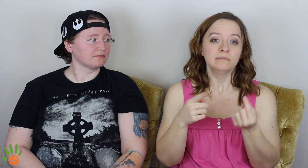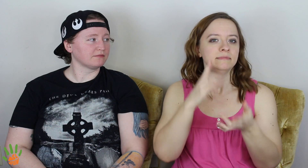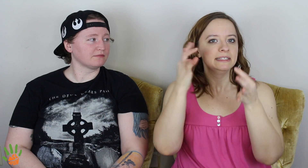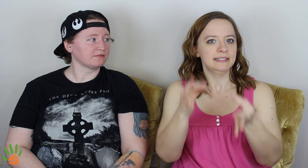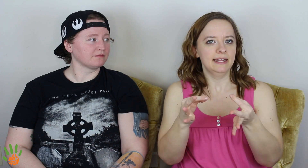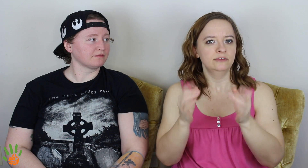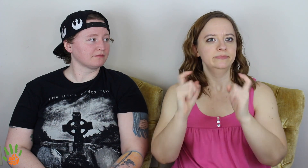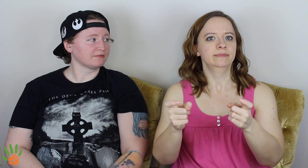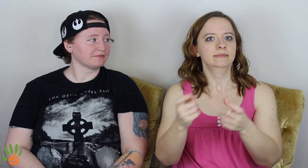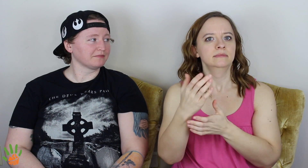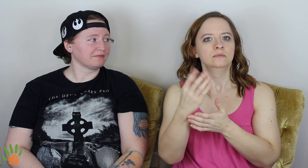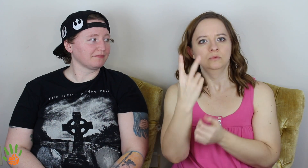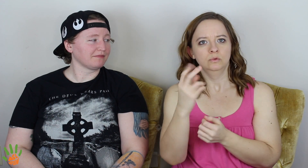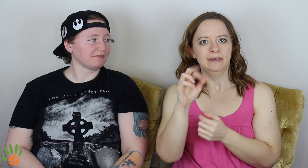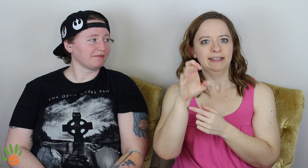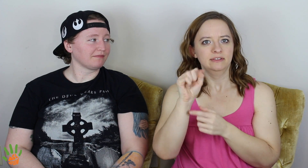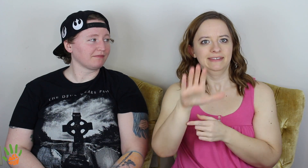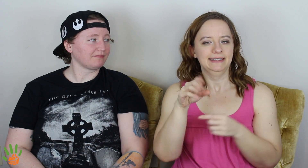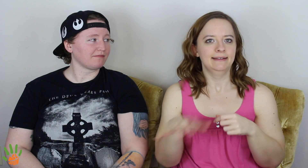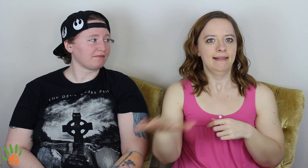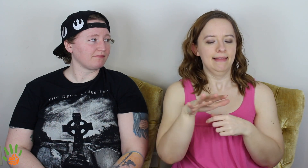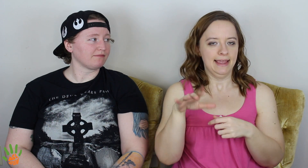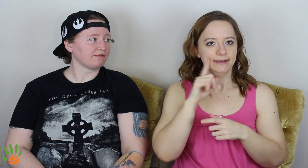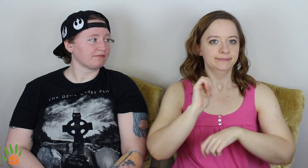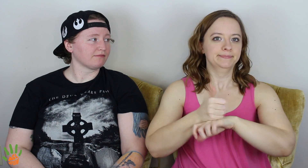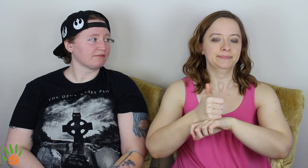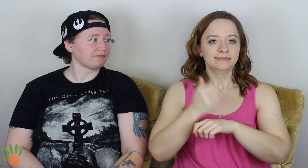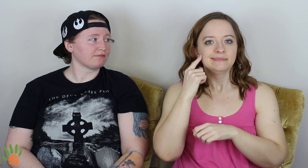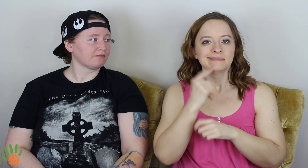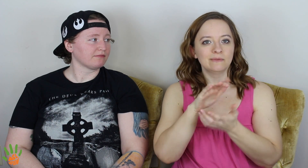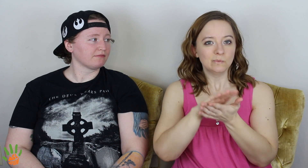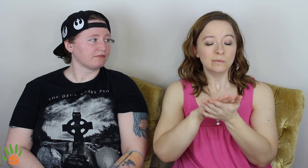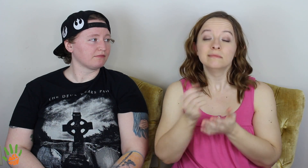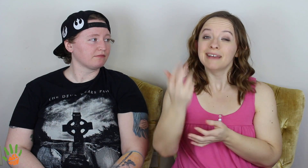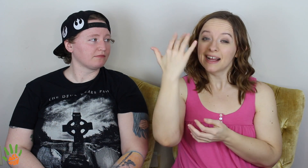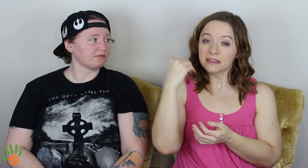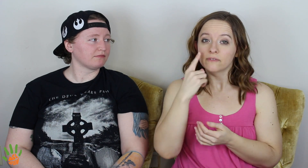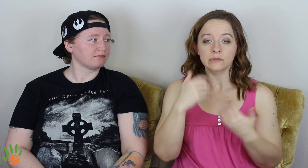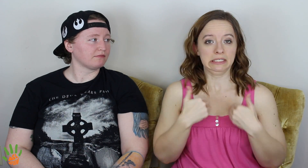So he decided to donate 2 acres of his land to set up a Deaf school.